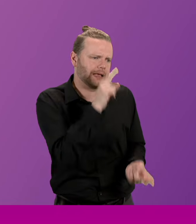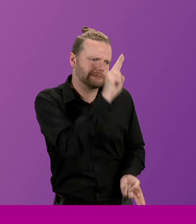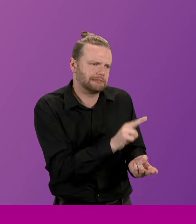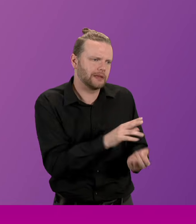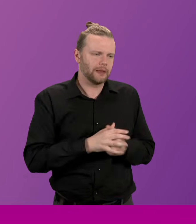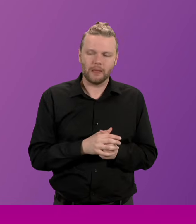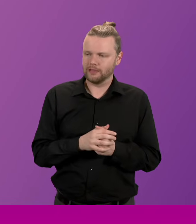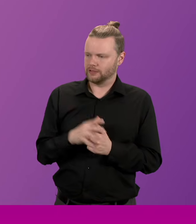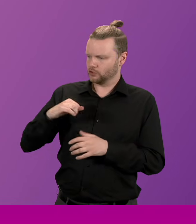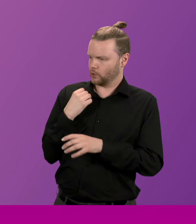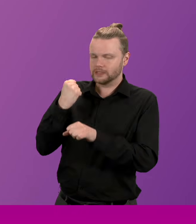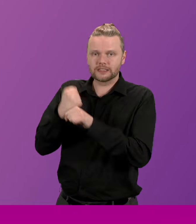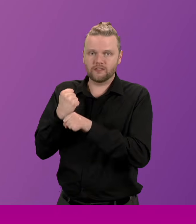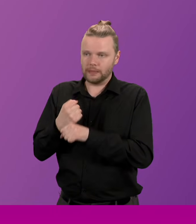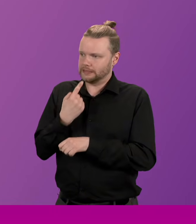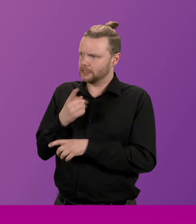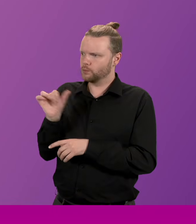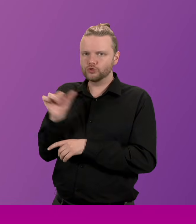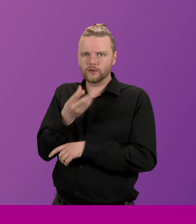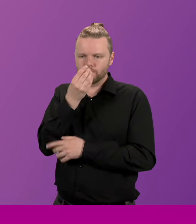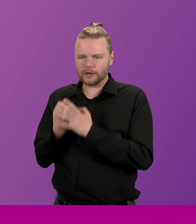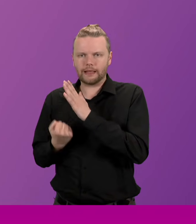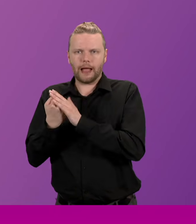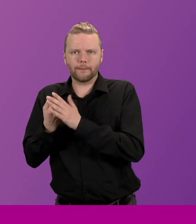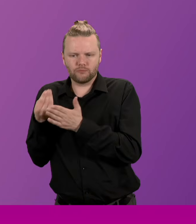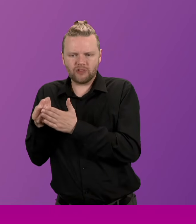Government is doing, to ensure that there is a food price cap. Given what we know now,